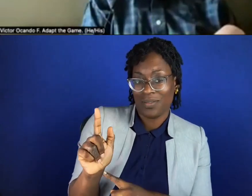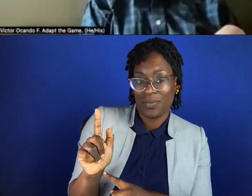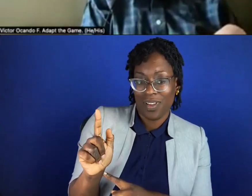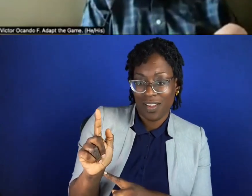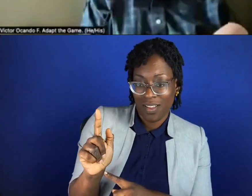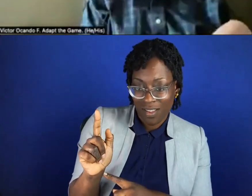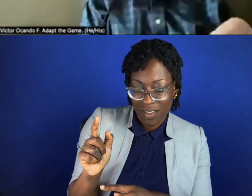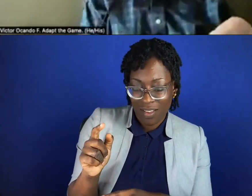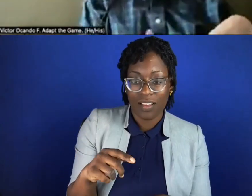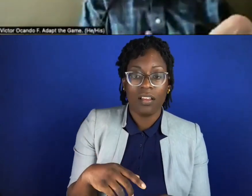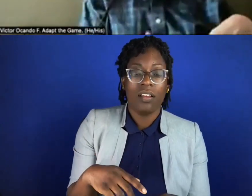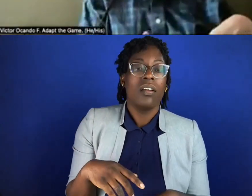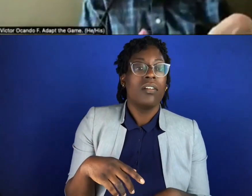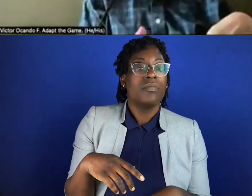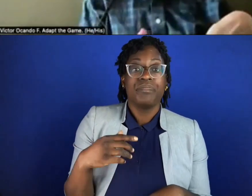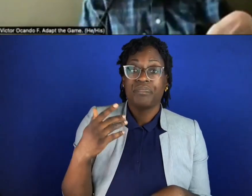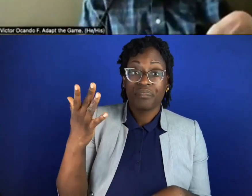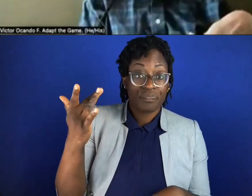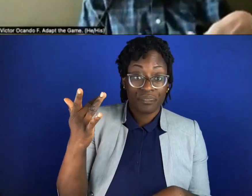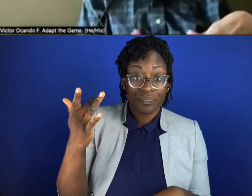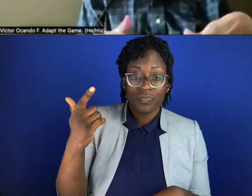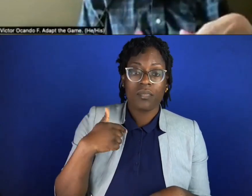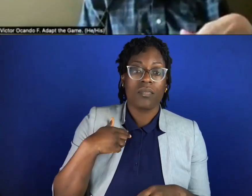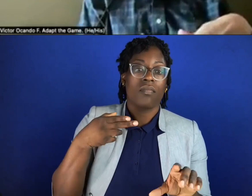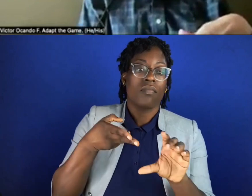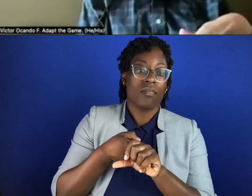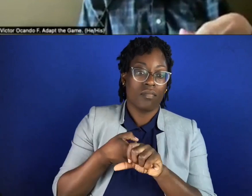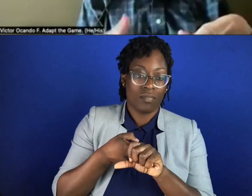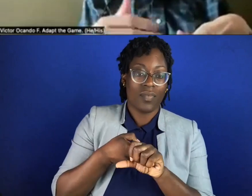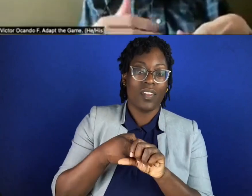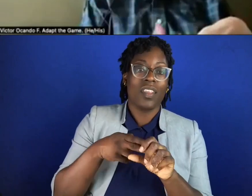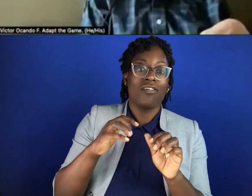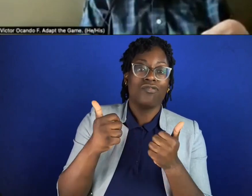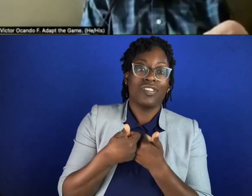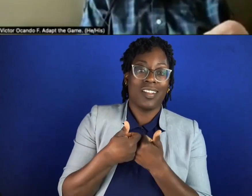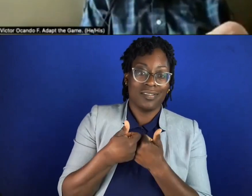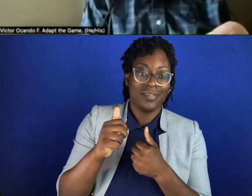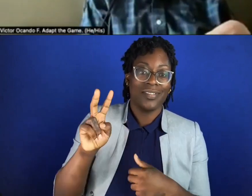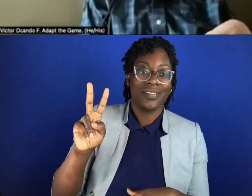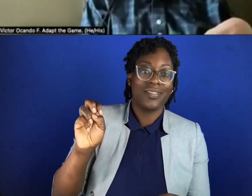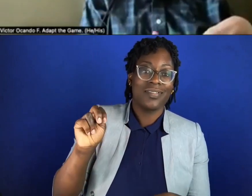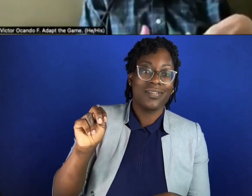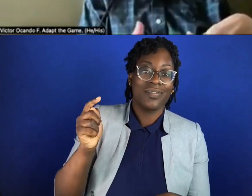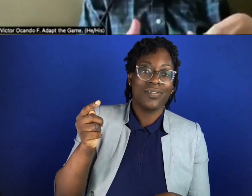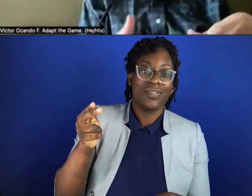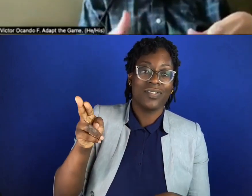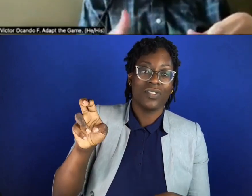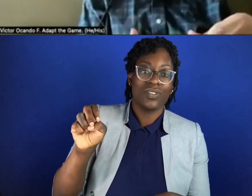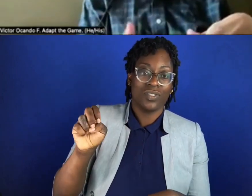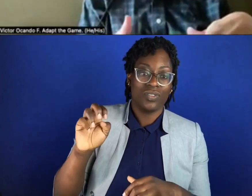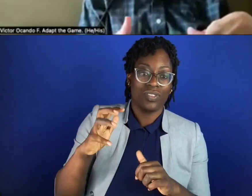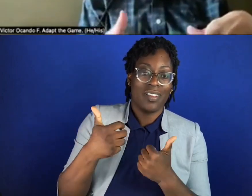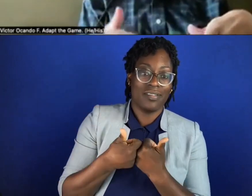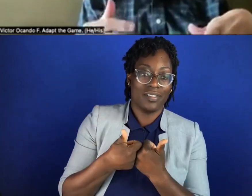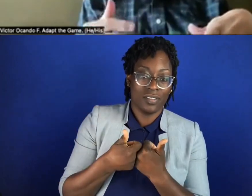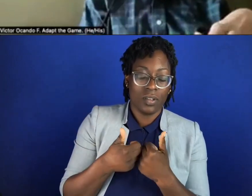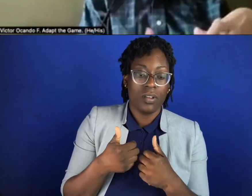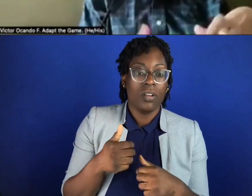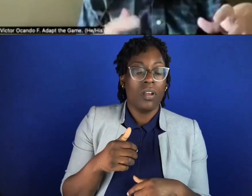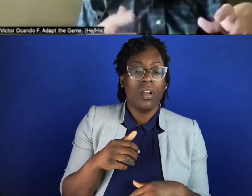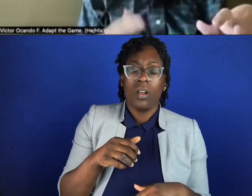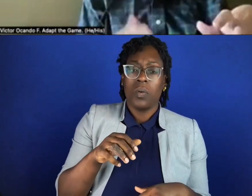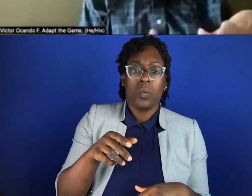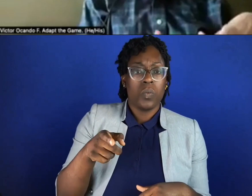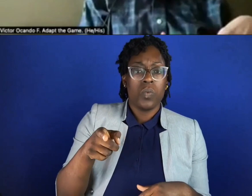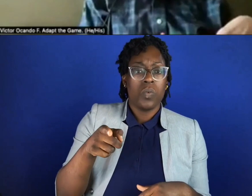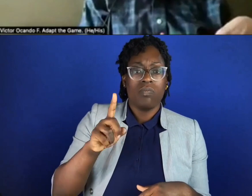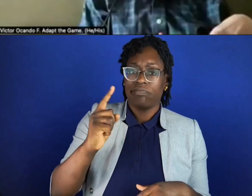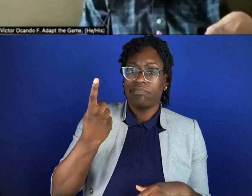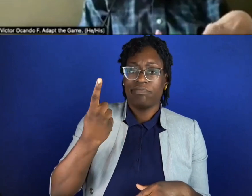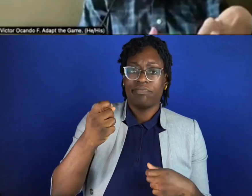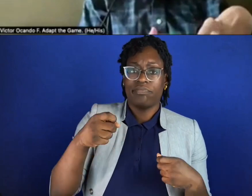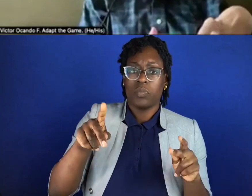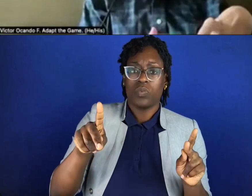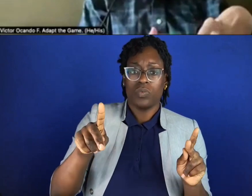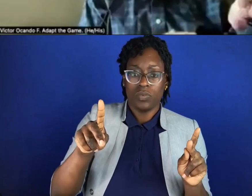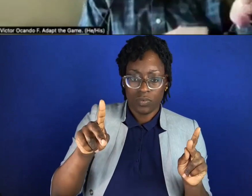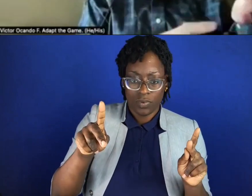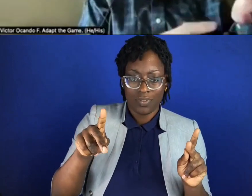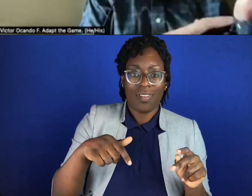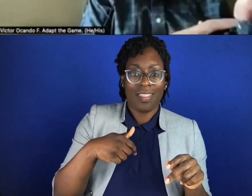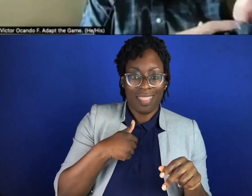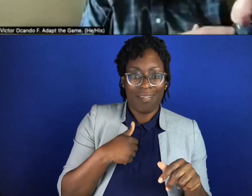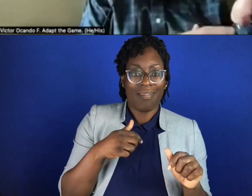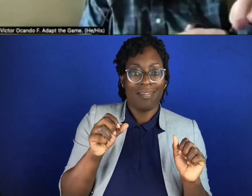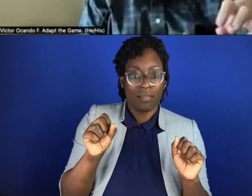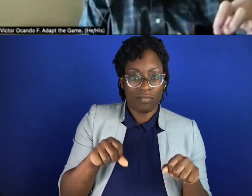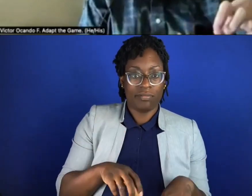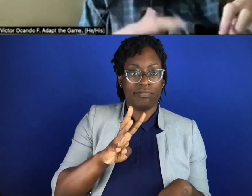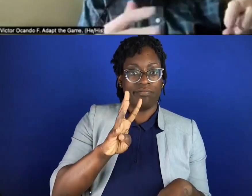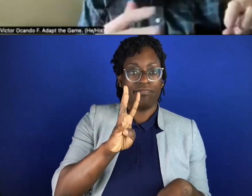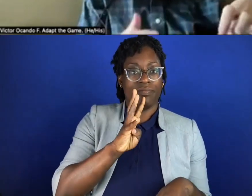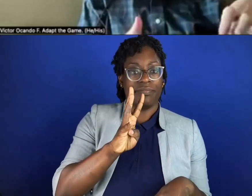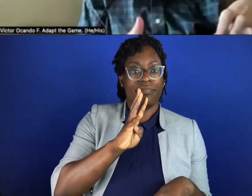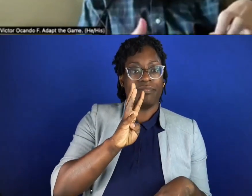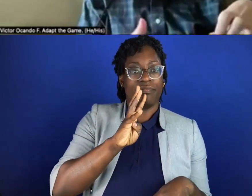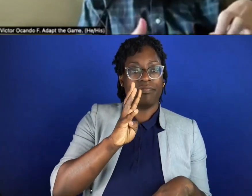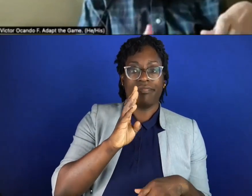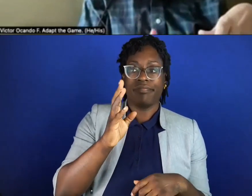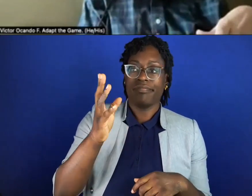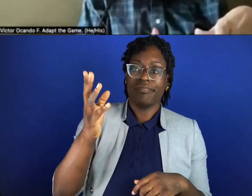I participated in a venture challenge. This was the first opportunity I had to speak in